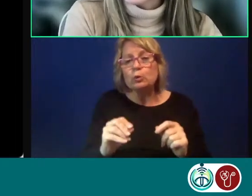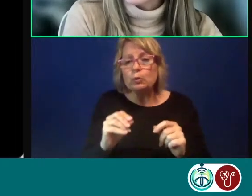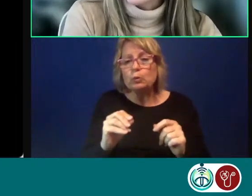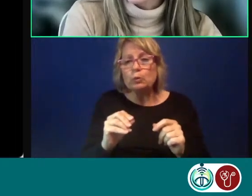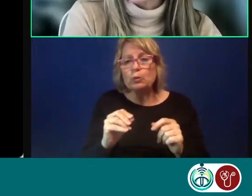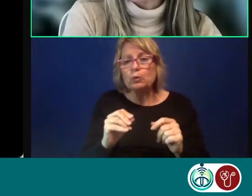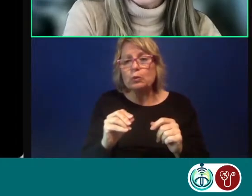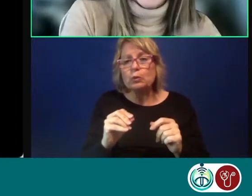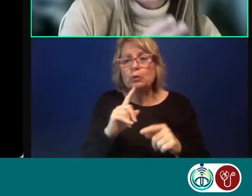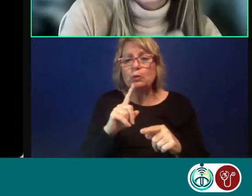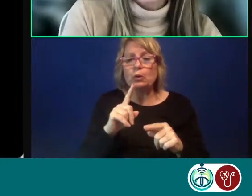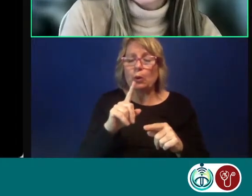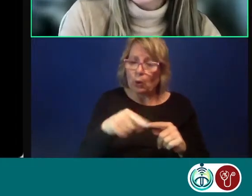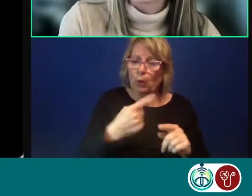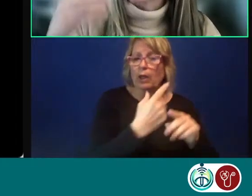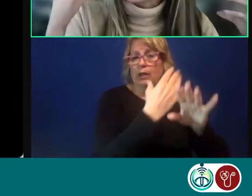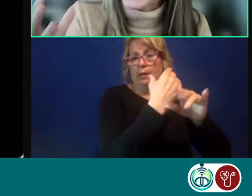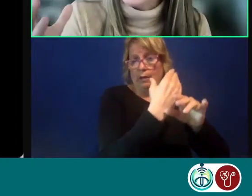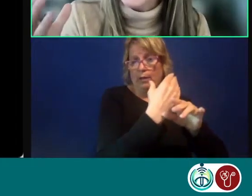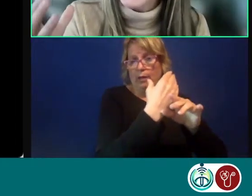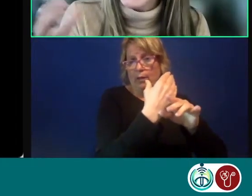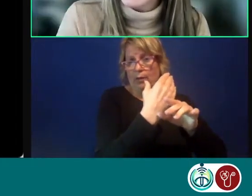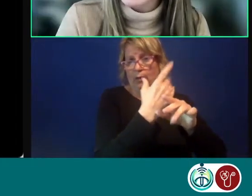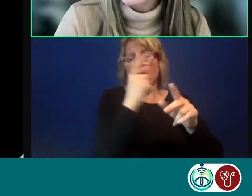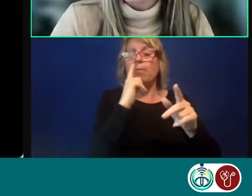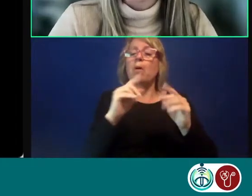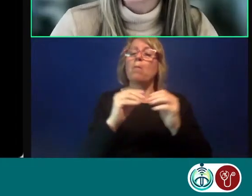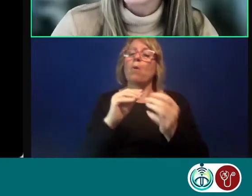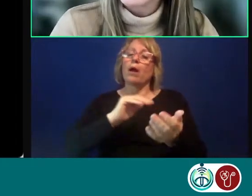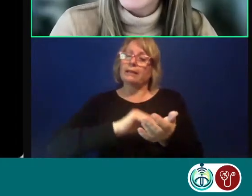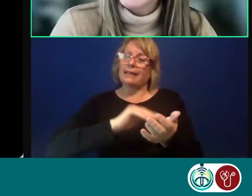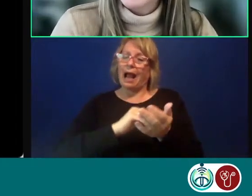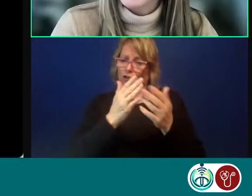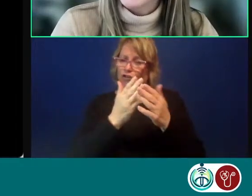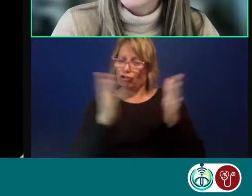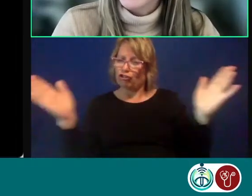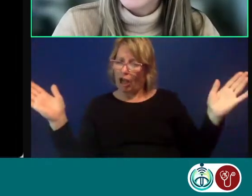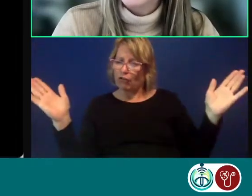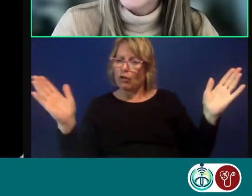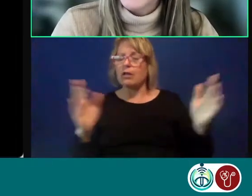telehealth context but just a provider context, is understanding that when you're working with